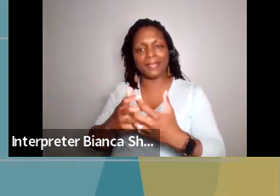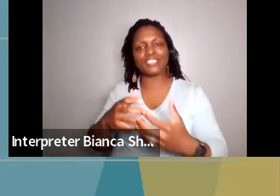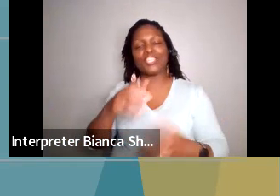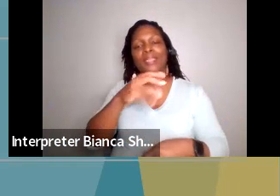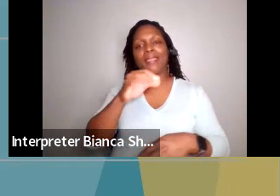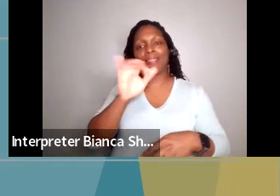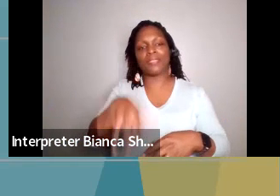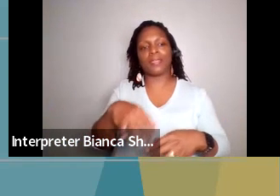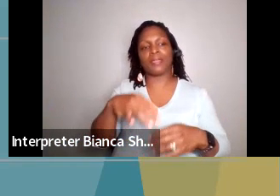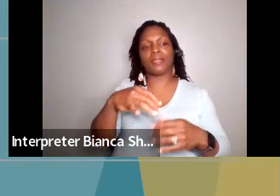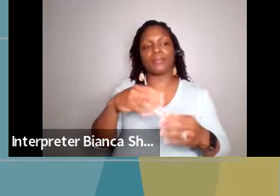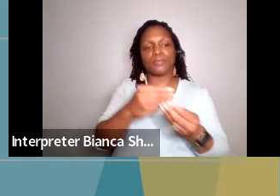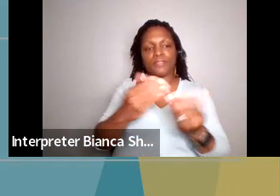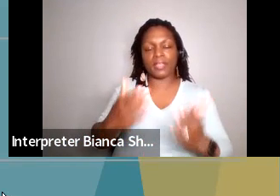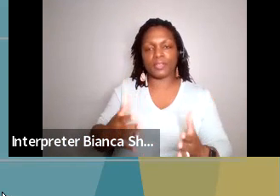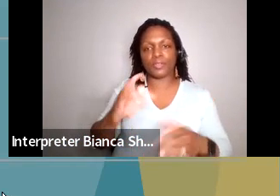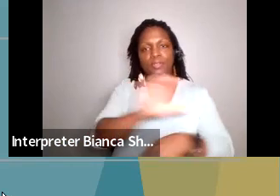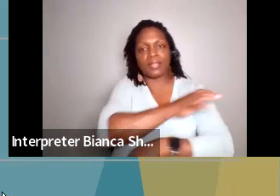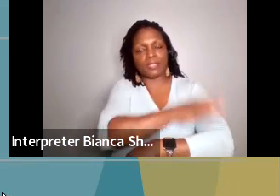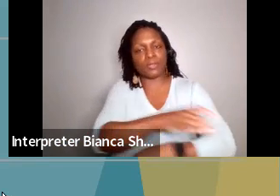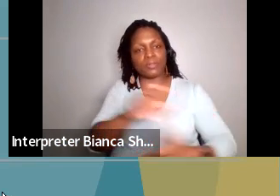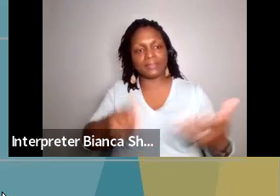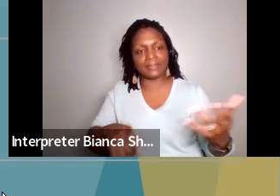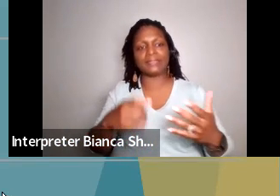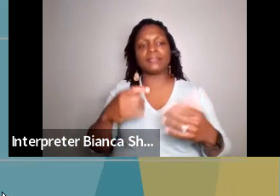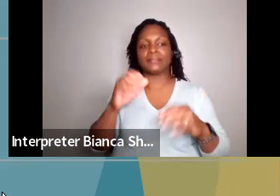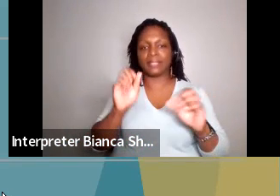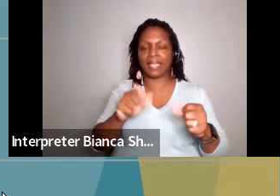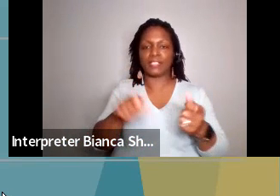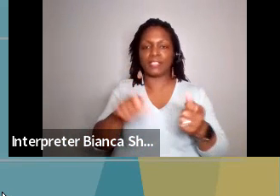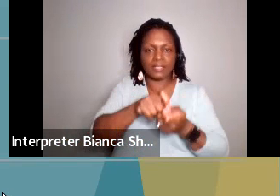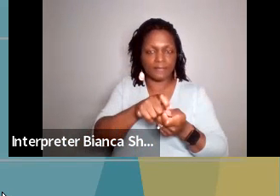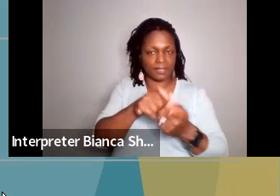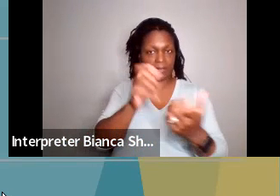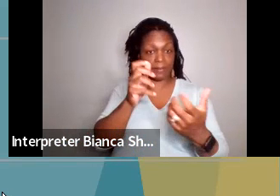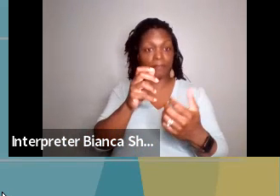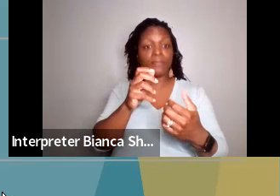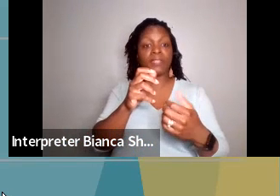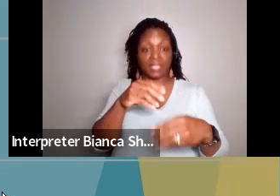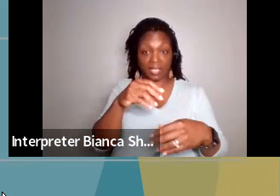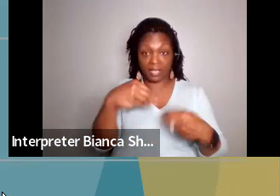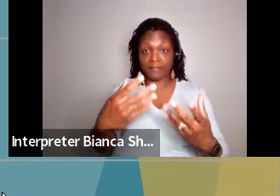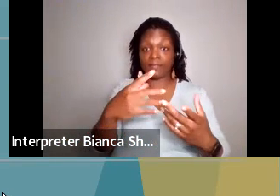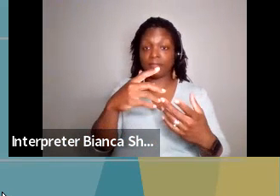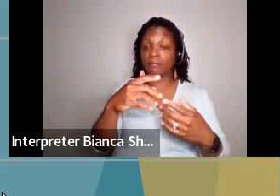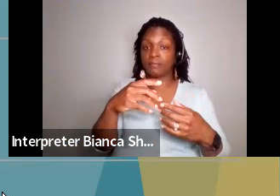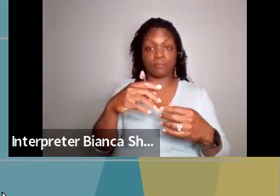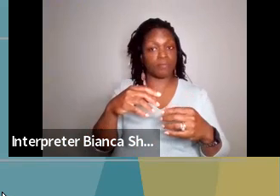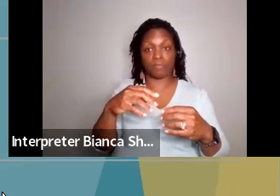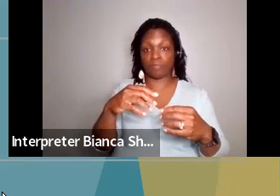Our clinical needs as available, and this is is available at no cost to the practice through the title.